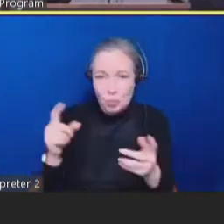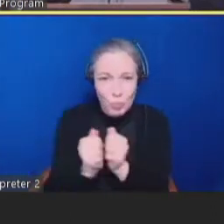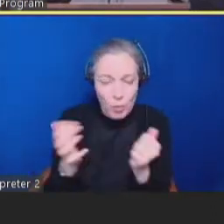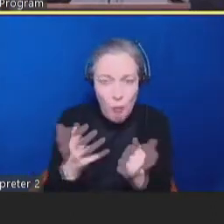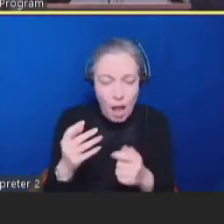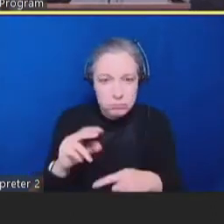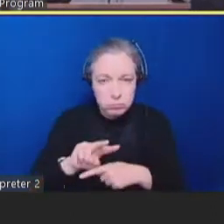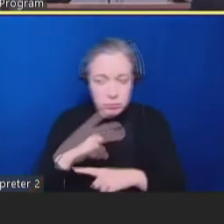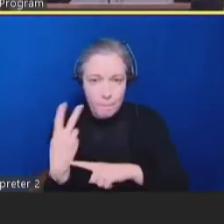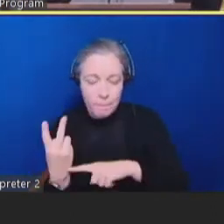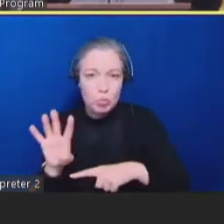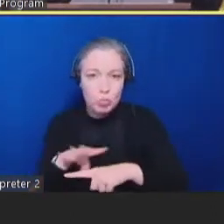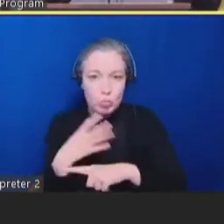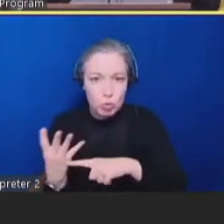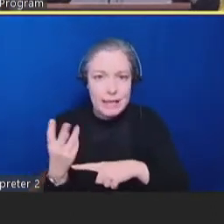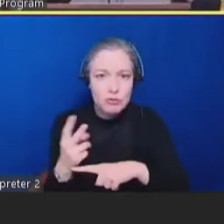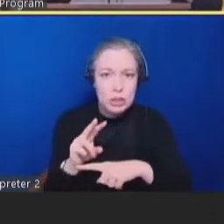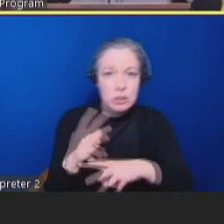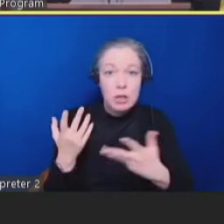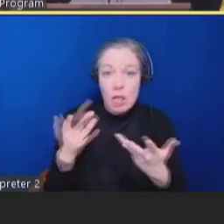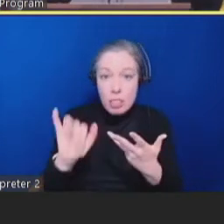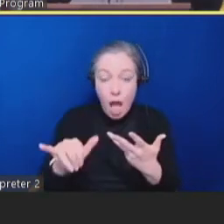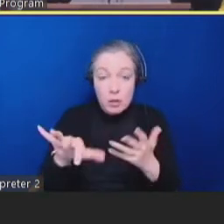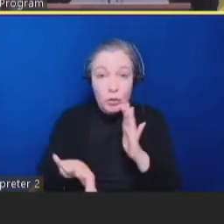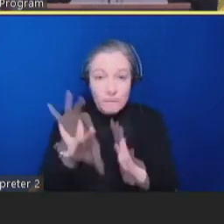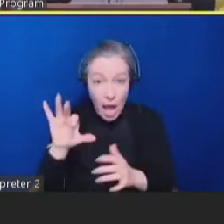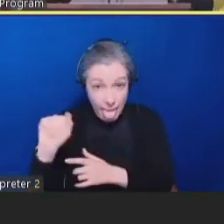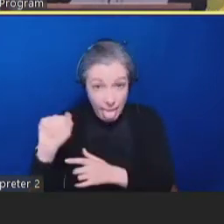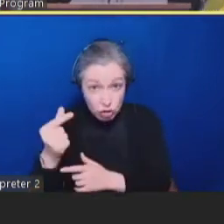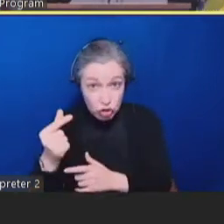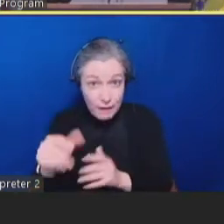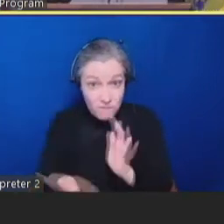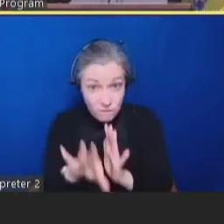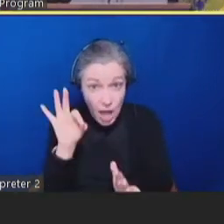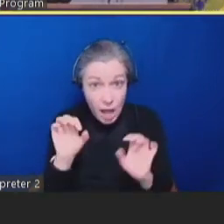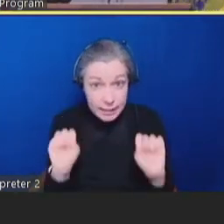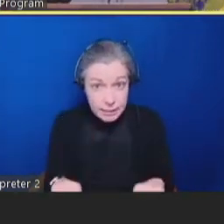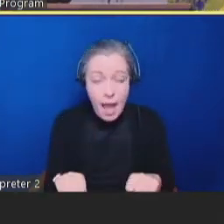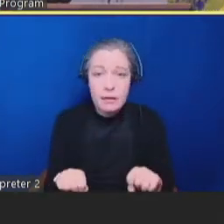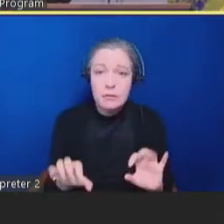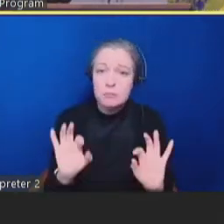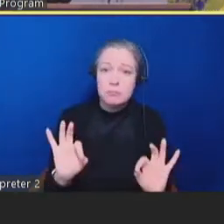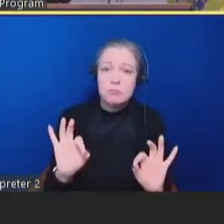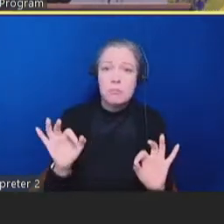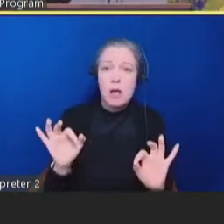now, if we can find the antigens, and we have potentially an application platform that can